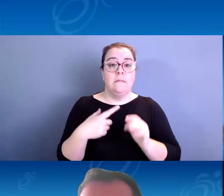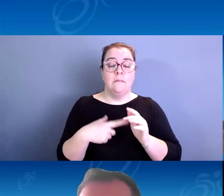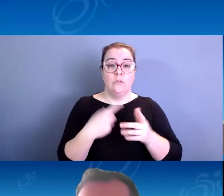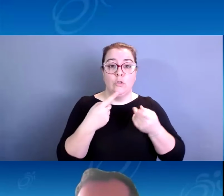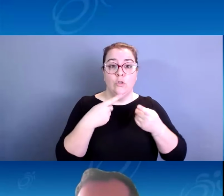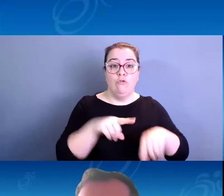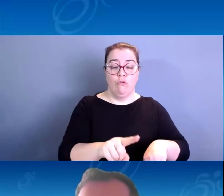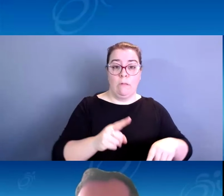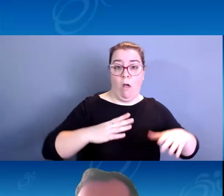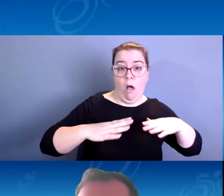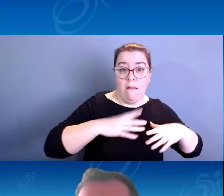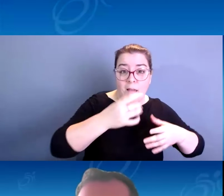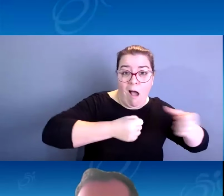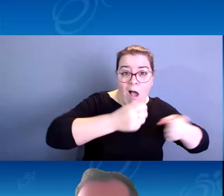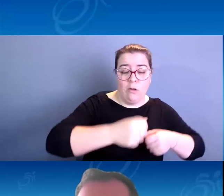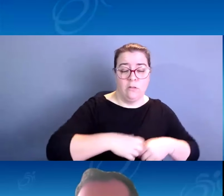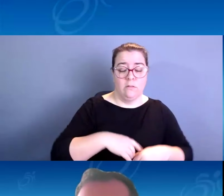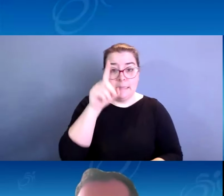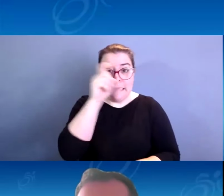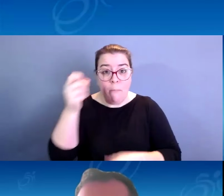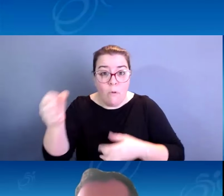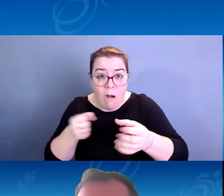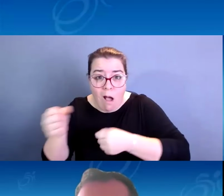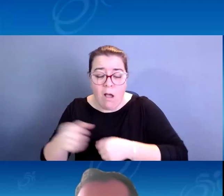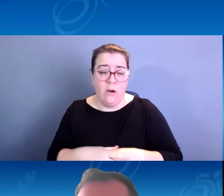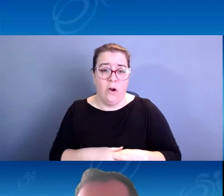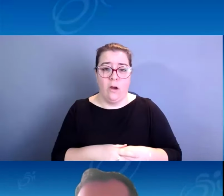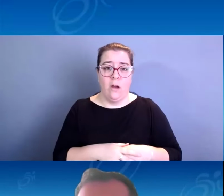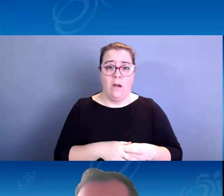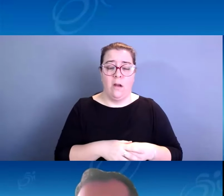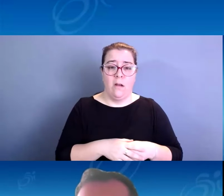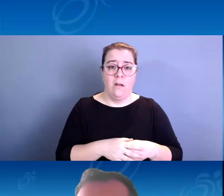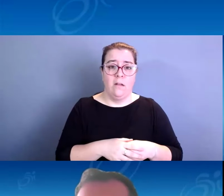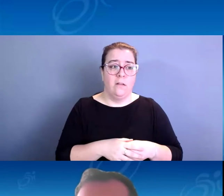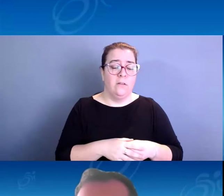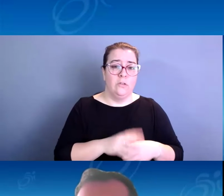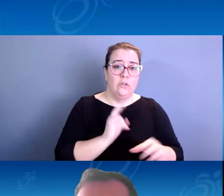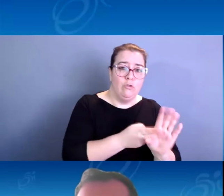Not always to have the same, folks staying, even though if you talk to a lot